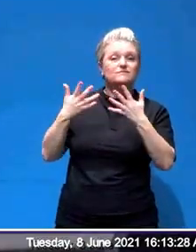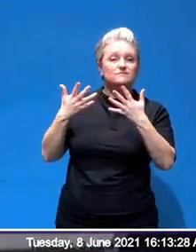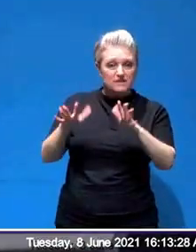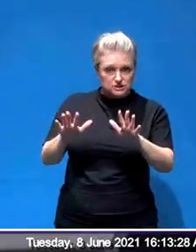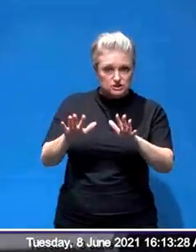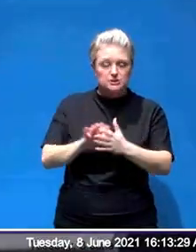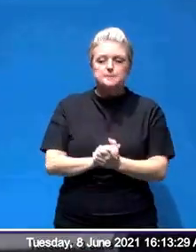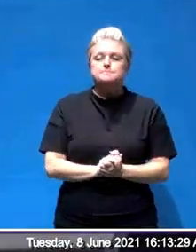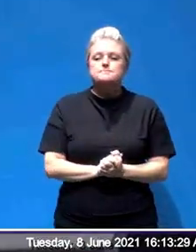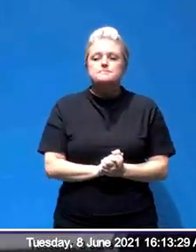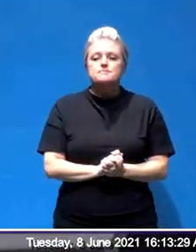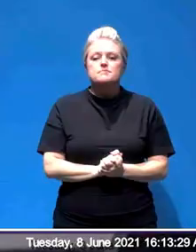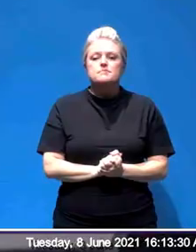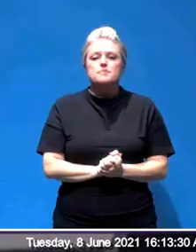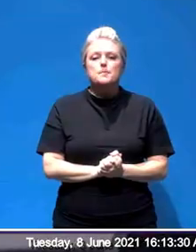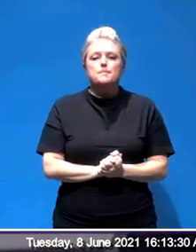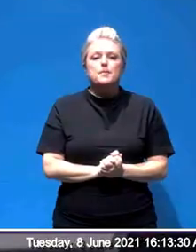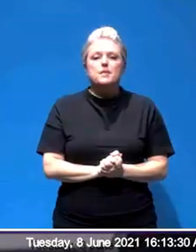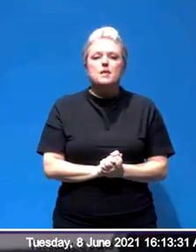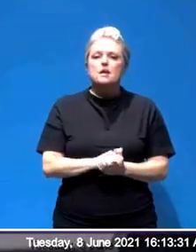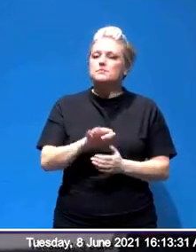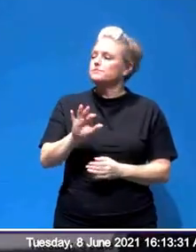Ms Eastman, I understand there may be an application?